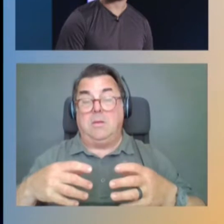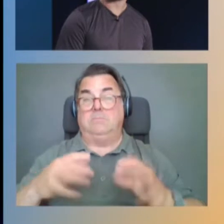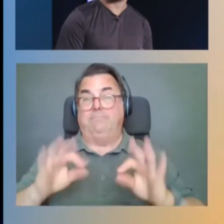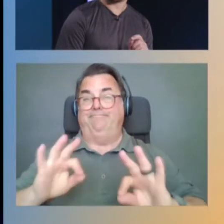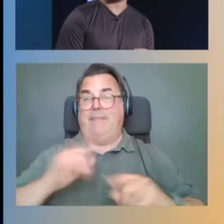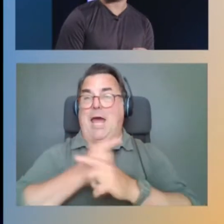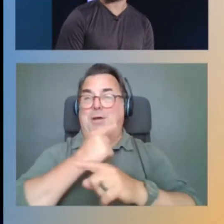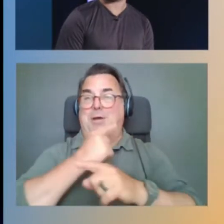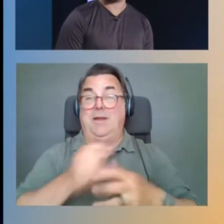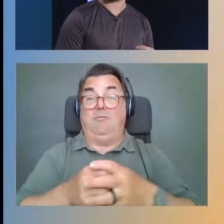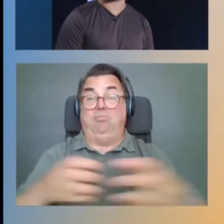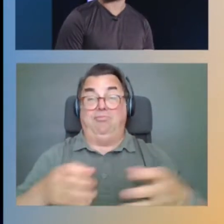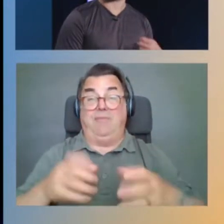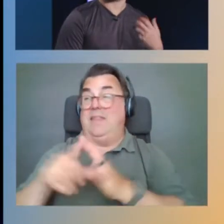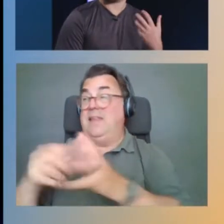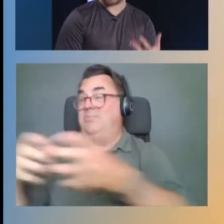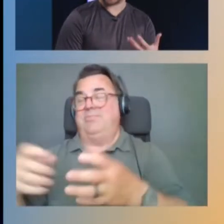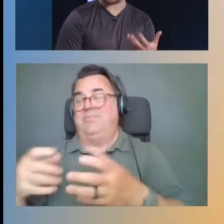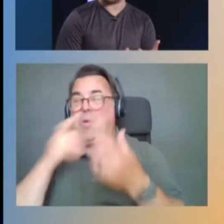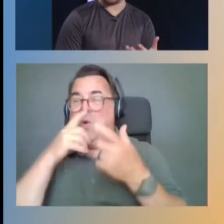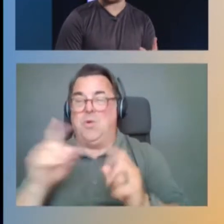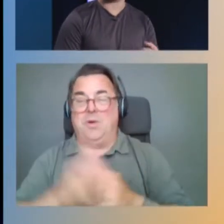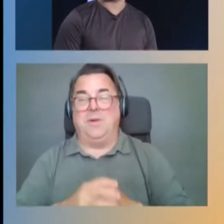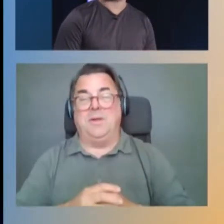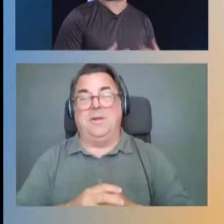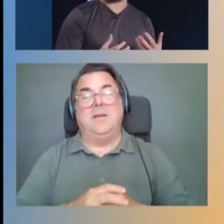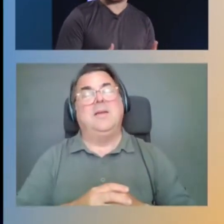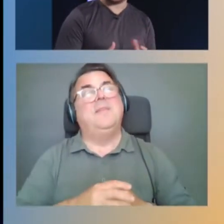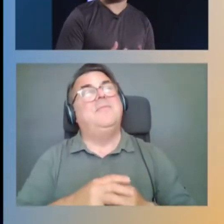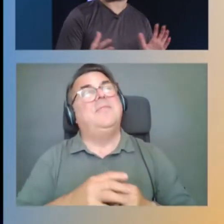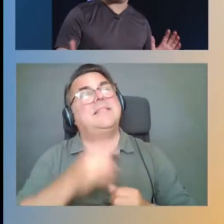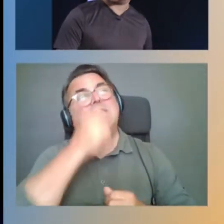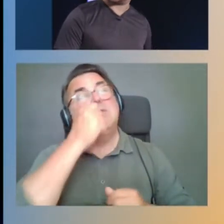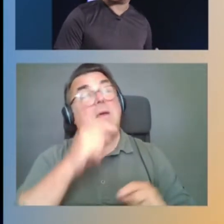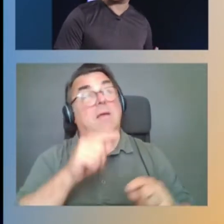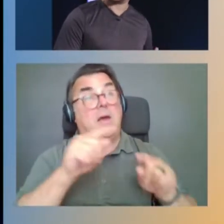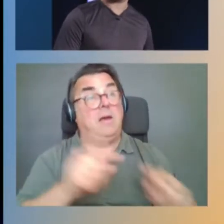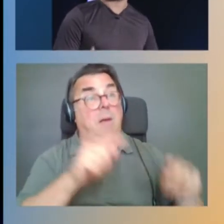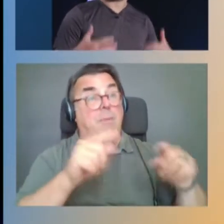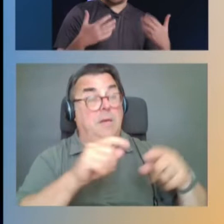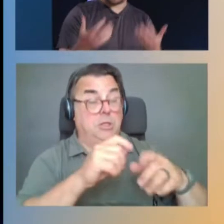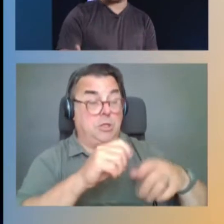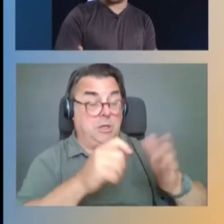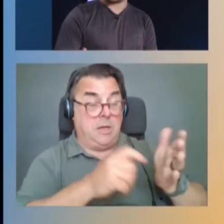And one interesting thing is that the computational demand for training such large model also grows